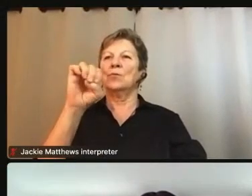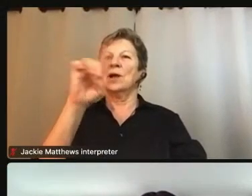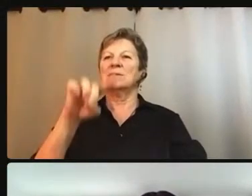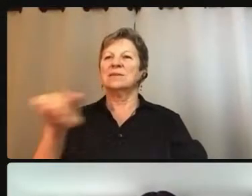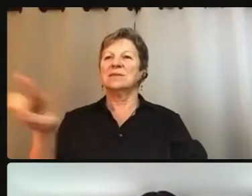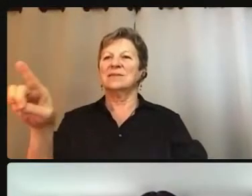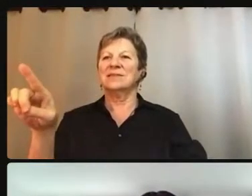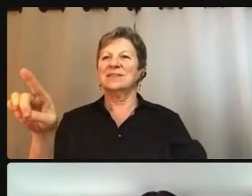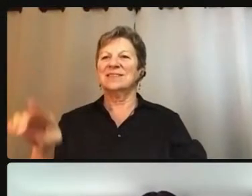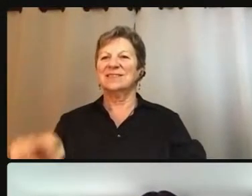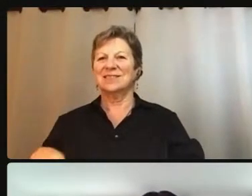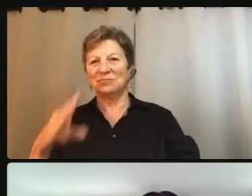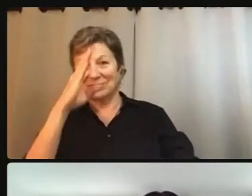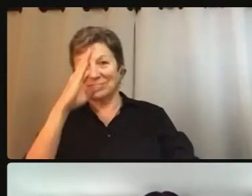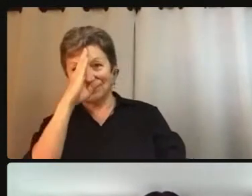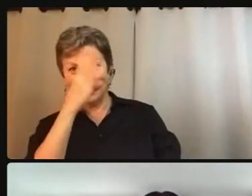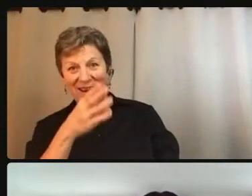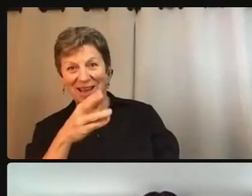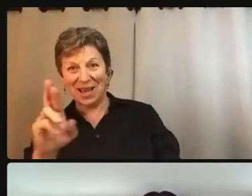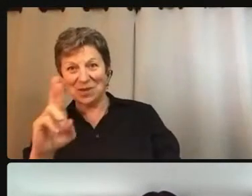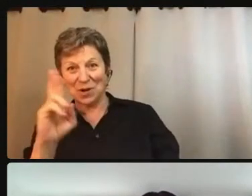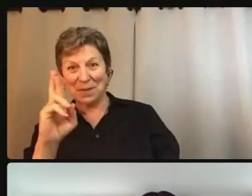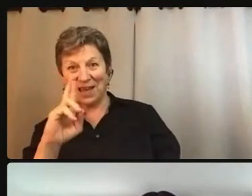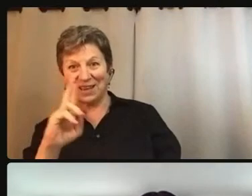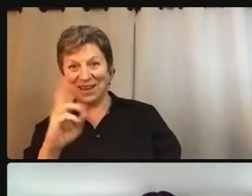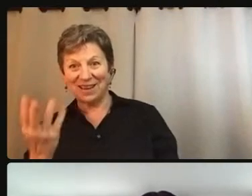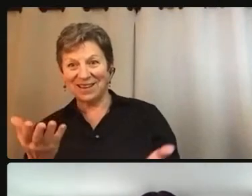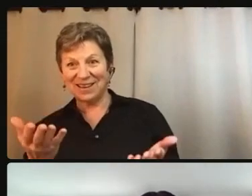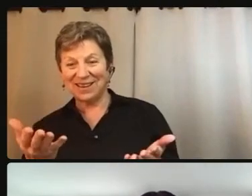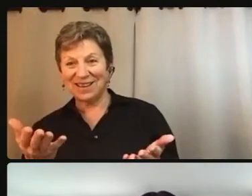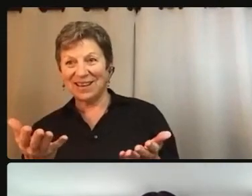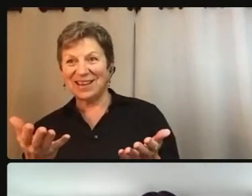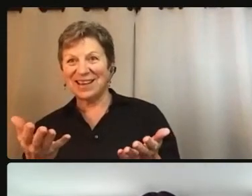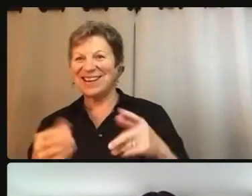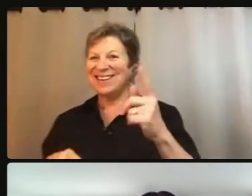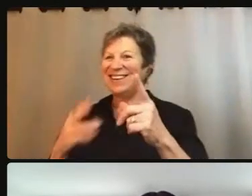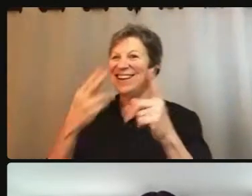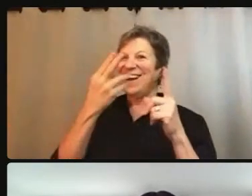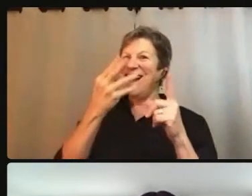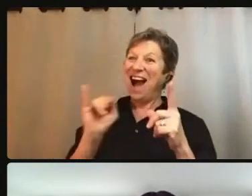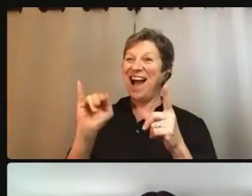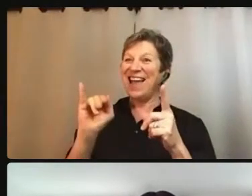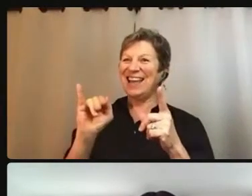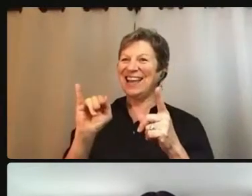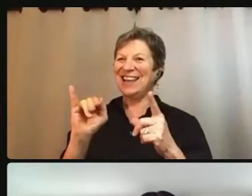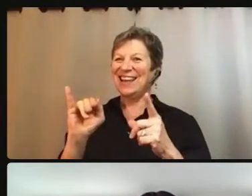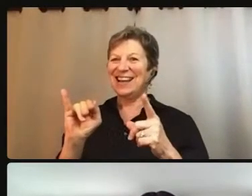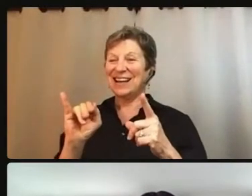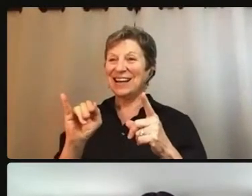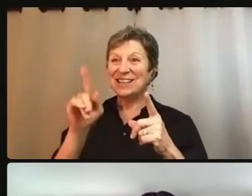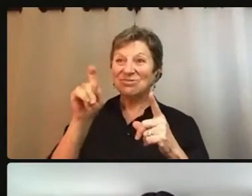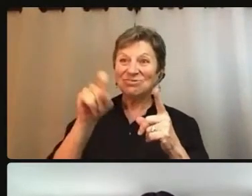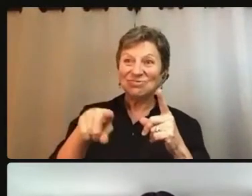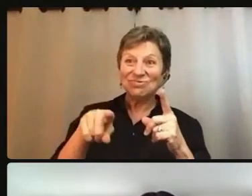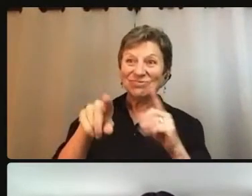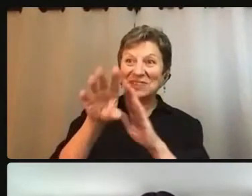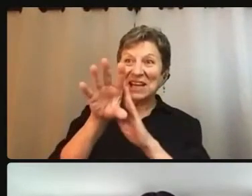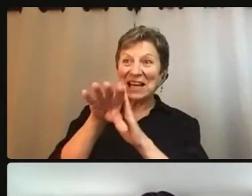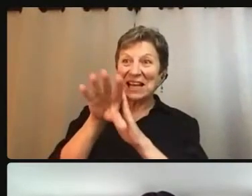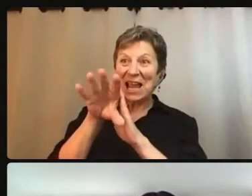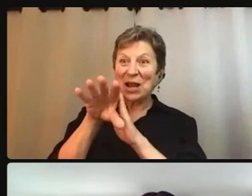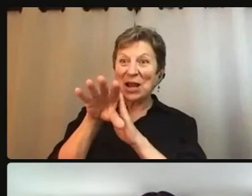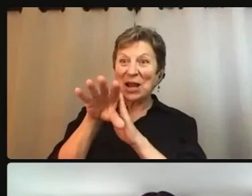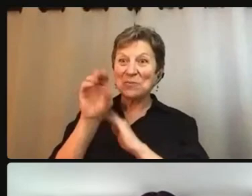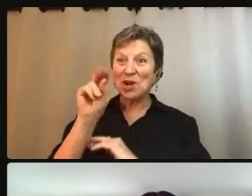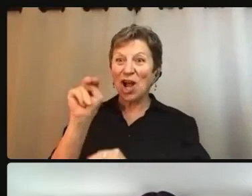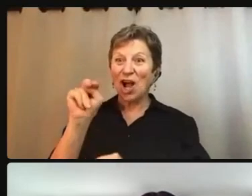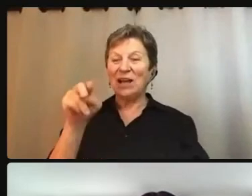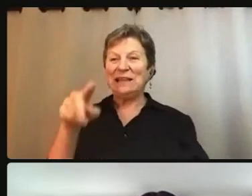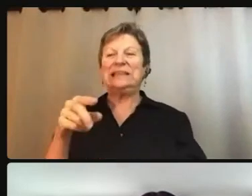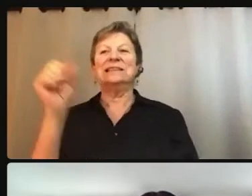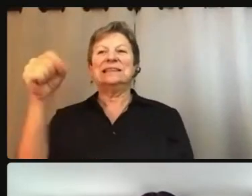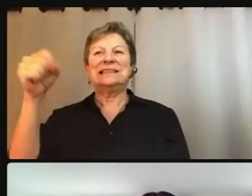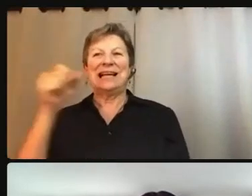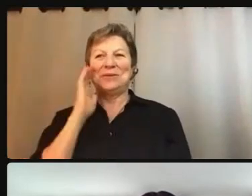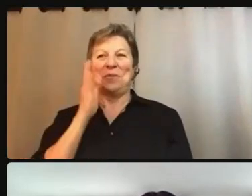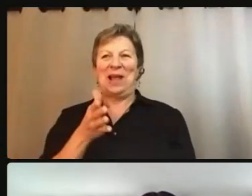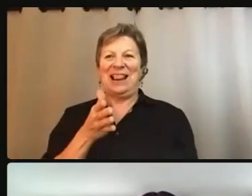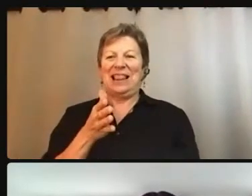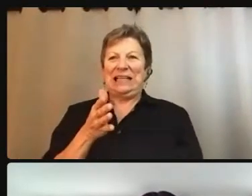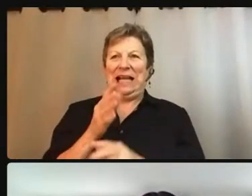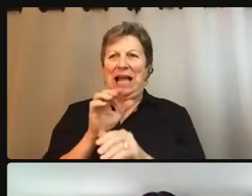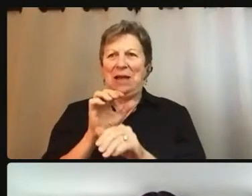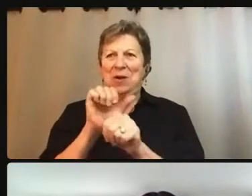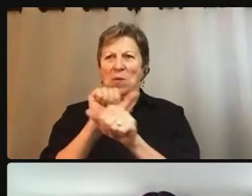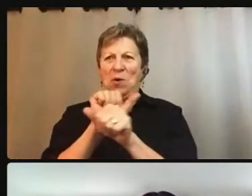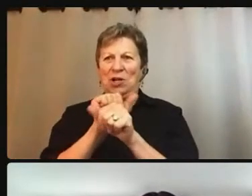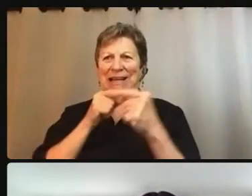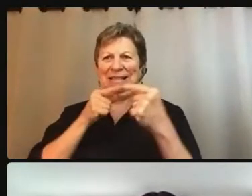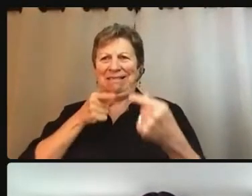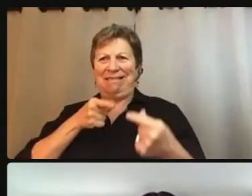HI, REBECCA.